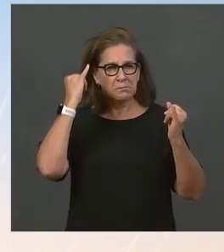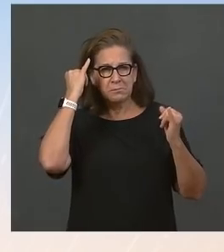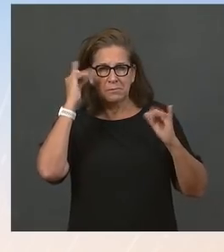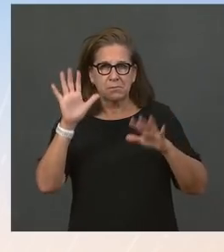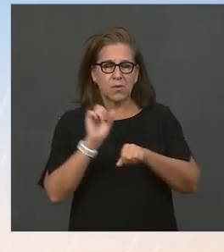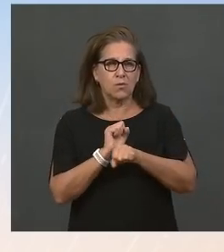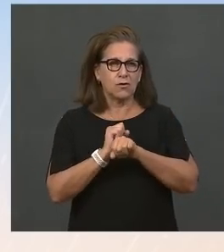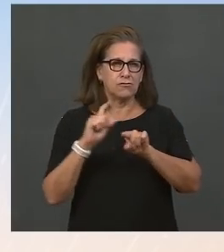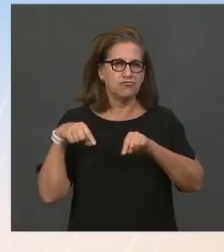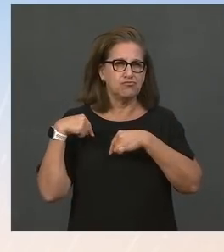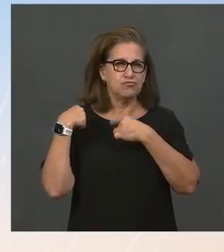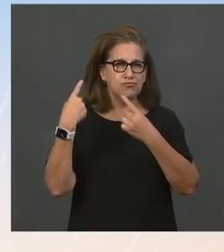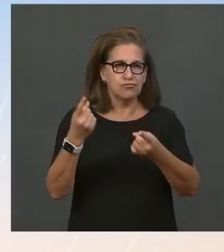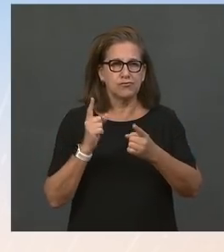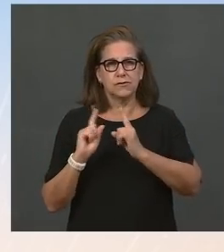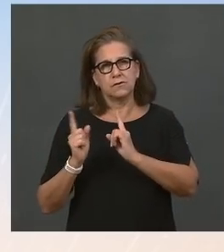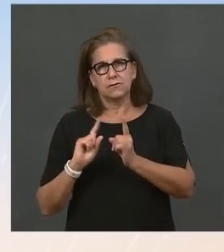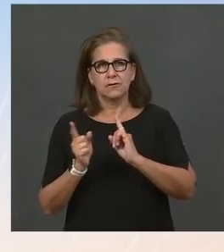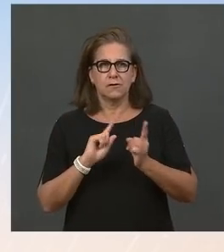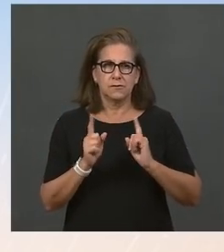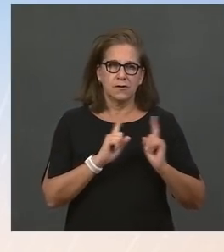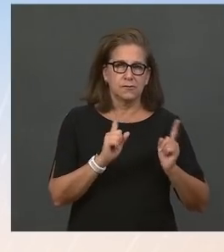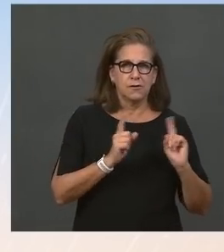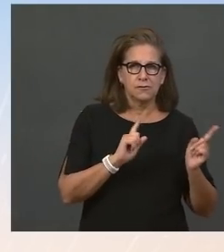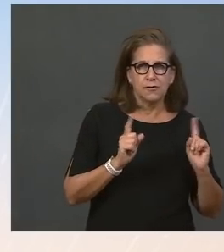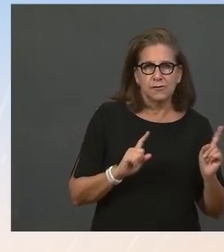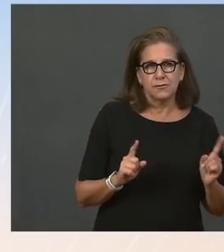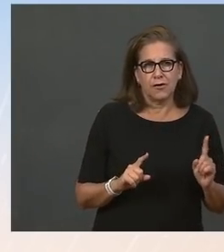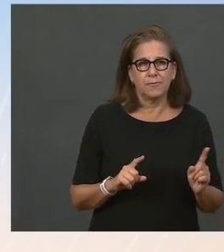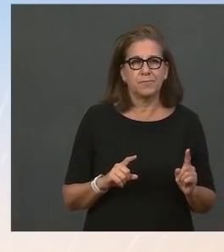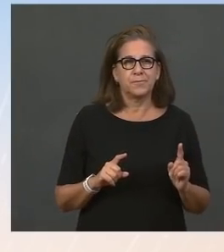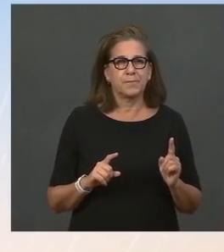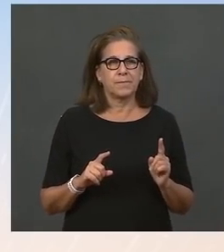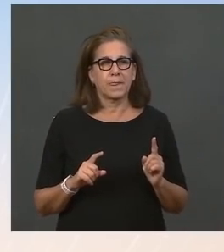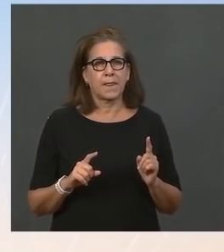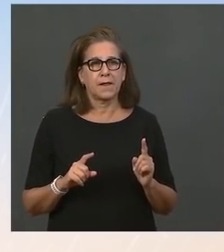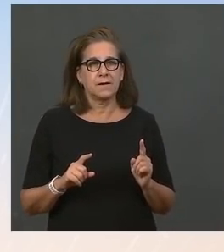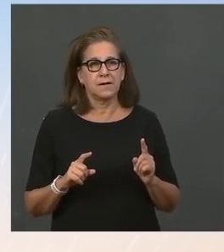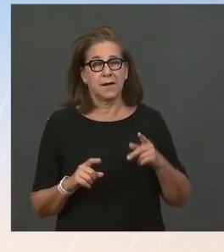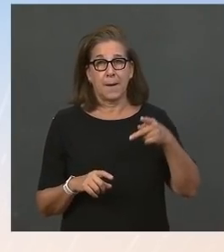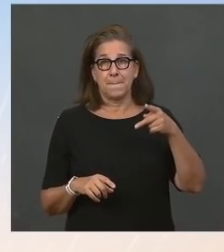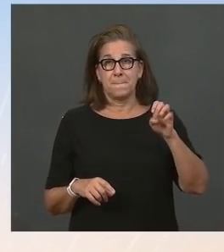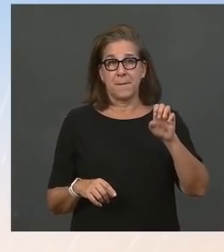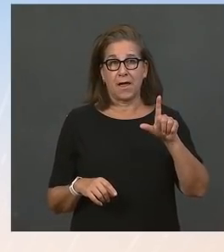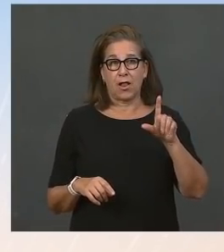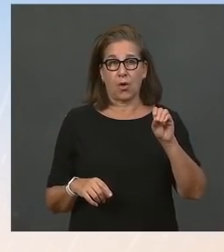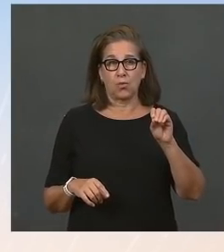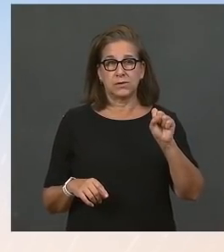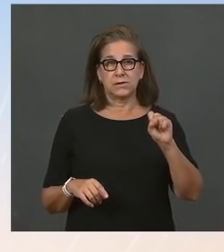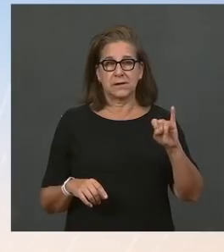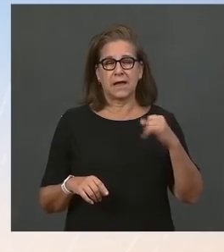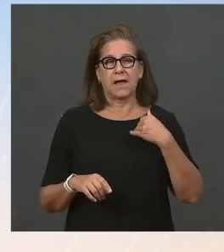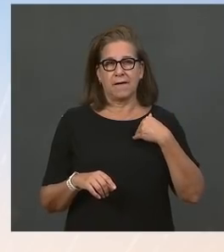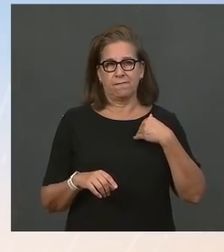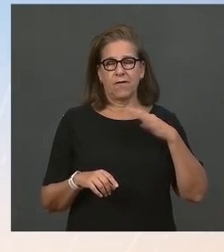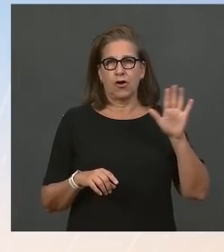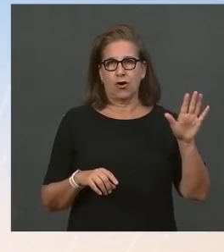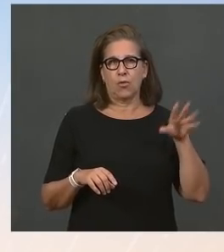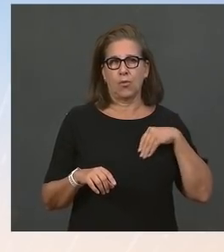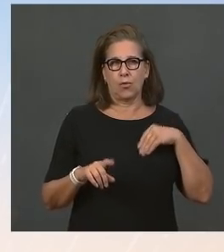We have a goal, as Speaker Pelosi conveyed. We have milestones. And we're working on finalizing an agreement. That's the status.